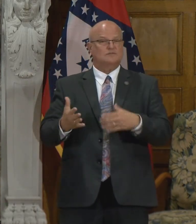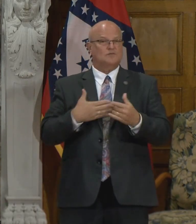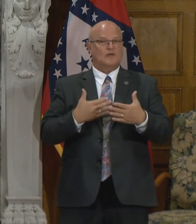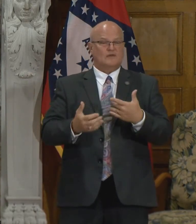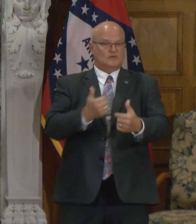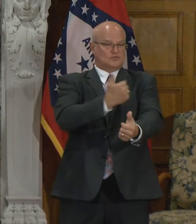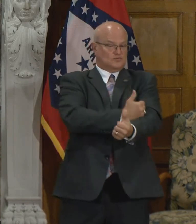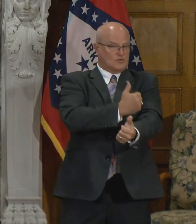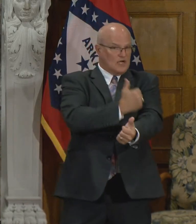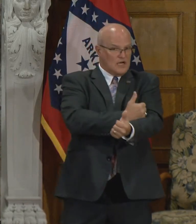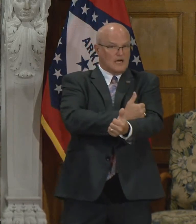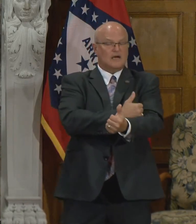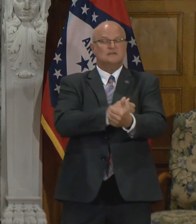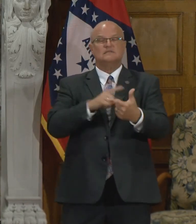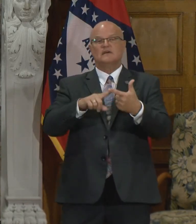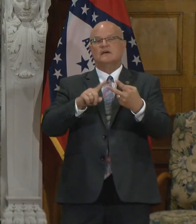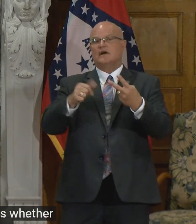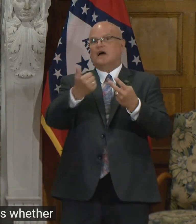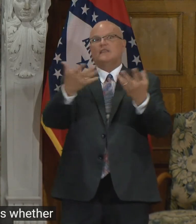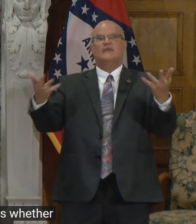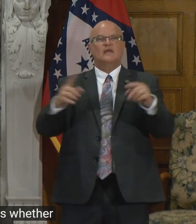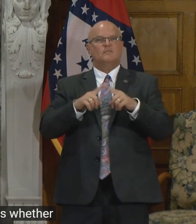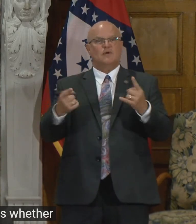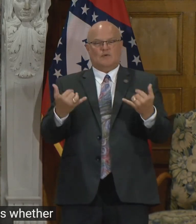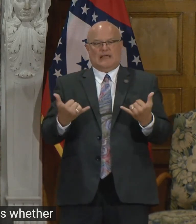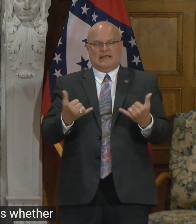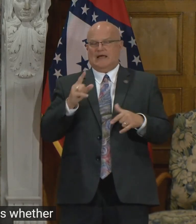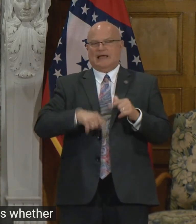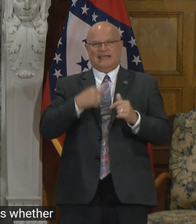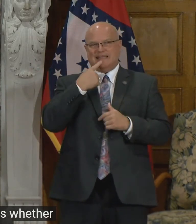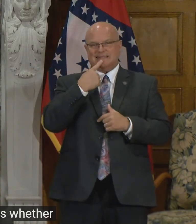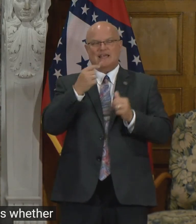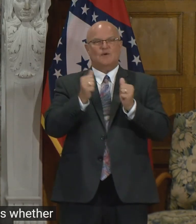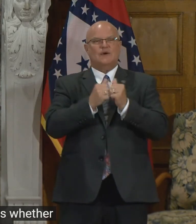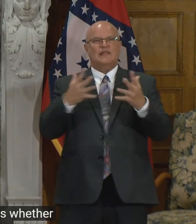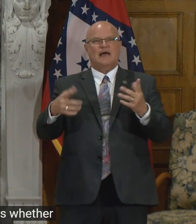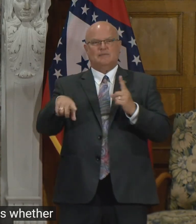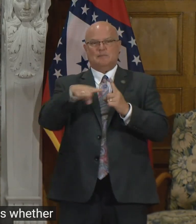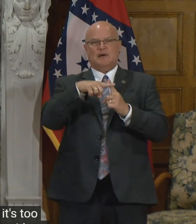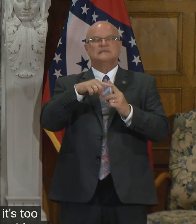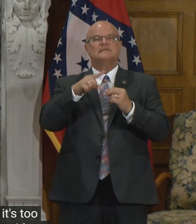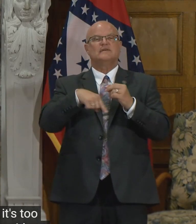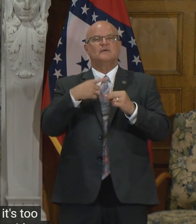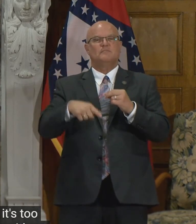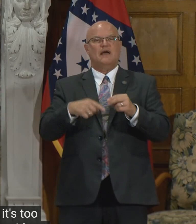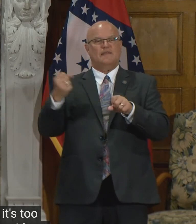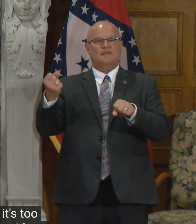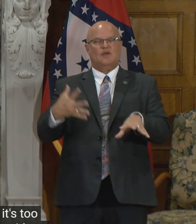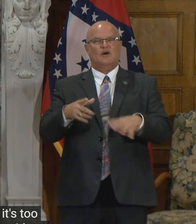drugs or or any other thing. But it's too early to say right now without being positive about, you know, the cause of these shootings.